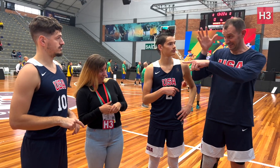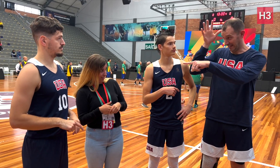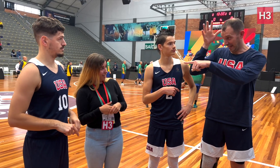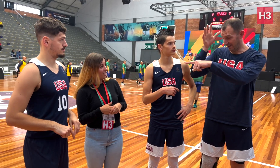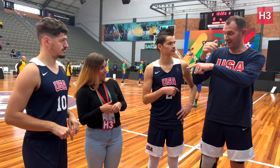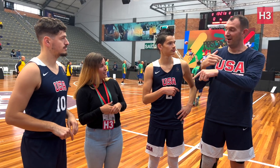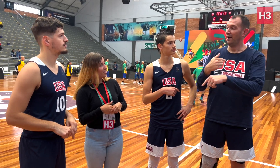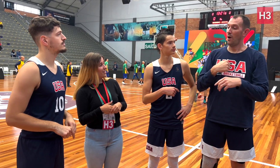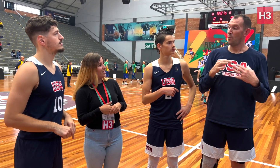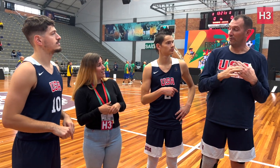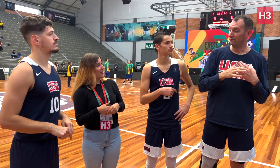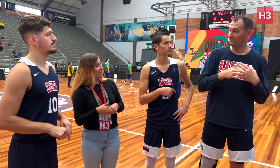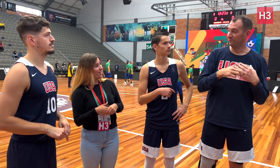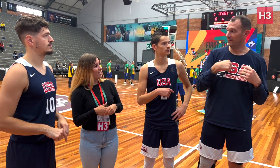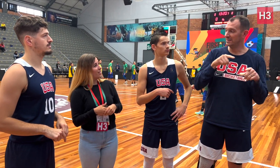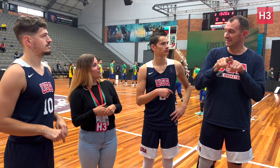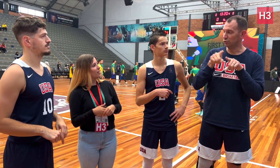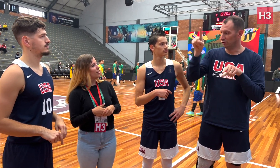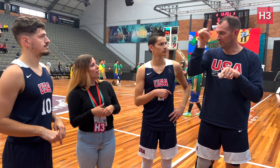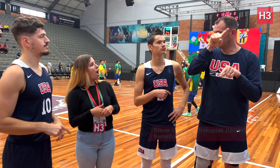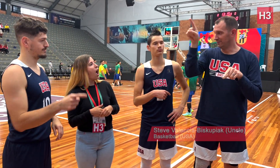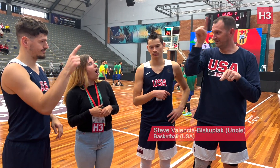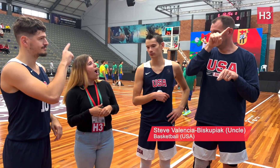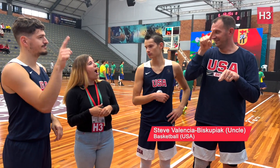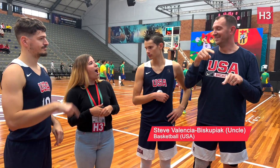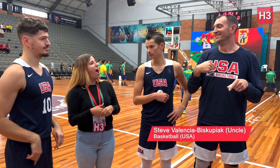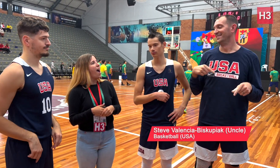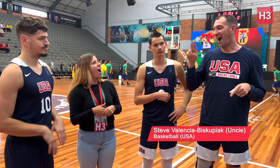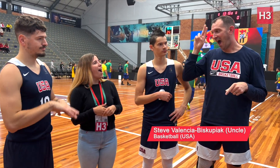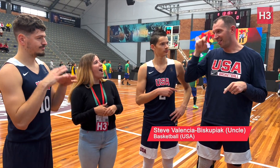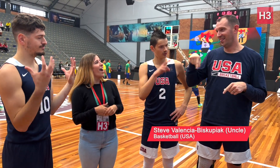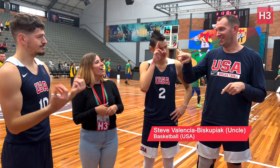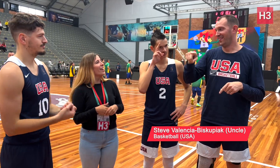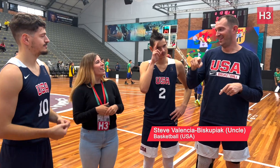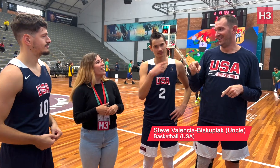therefore I’m uncle to them.